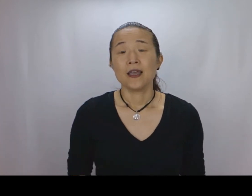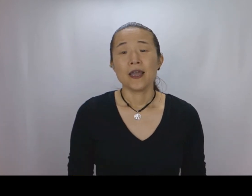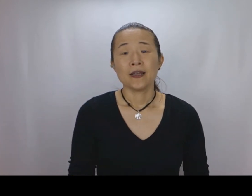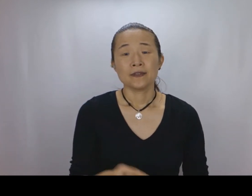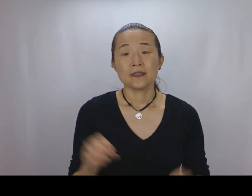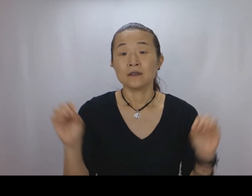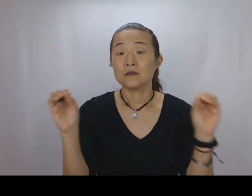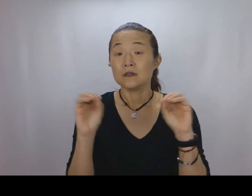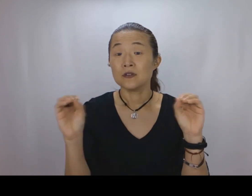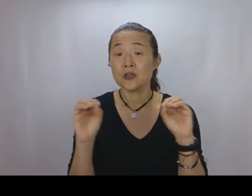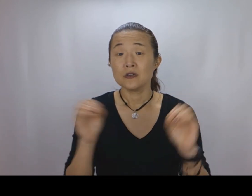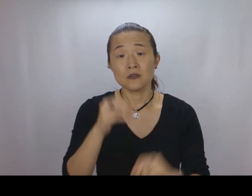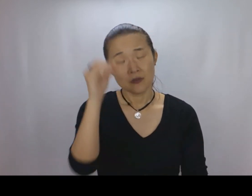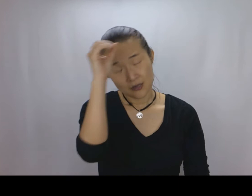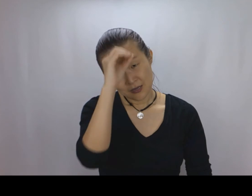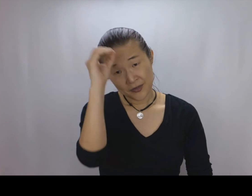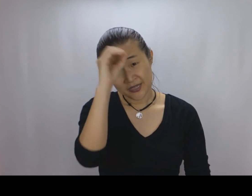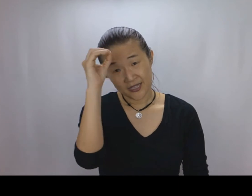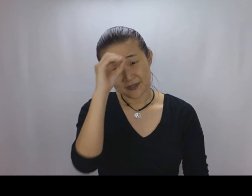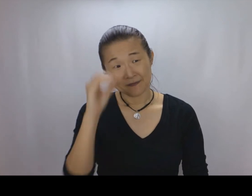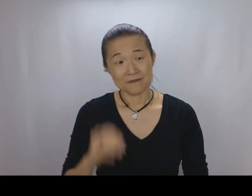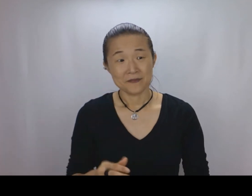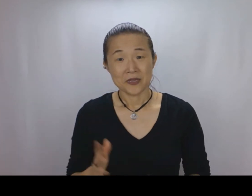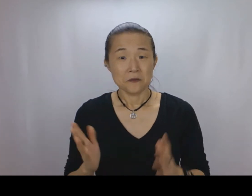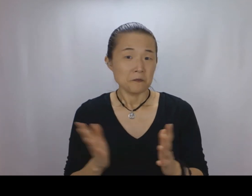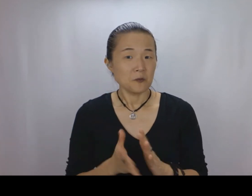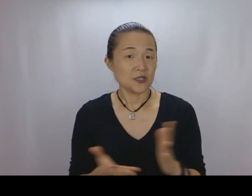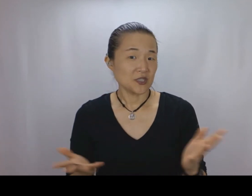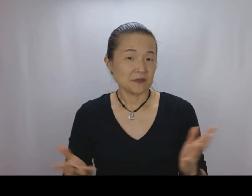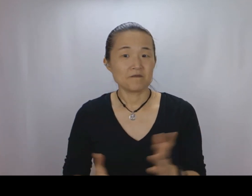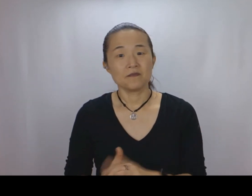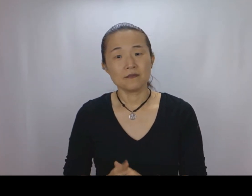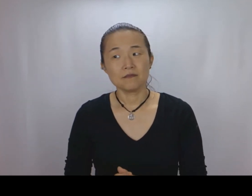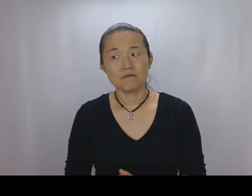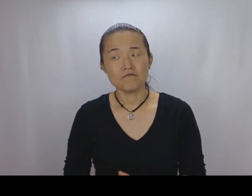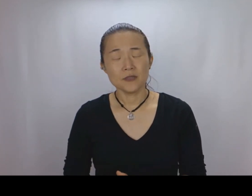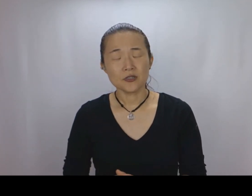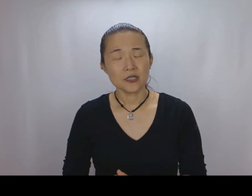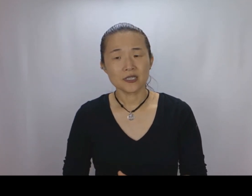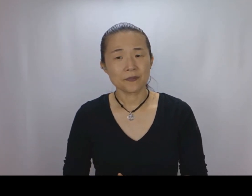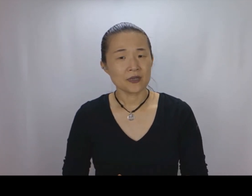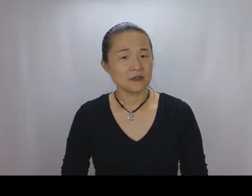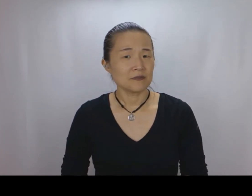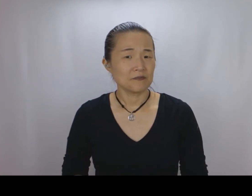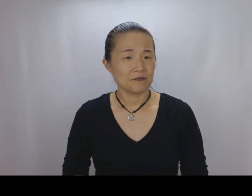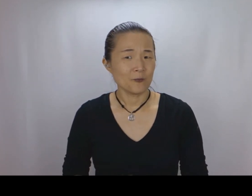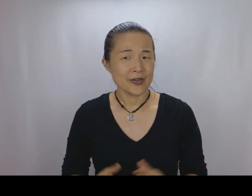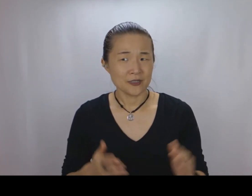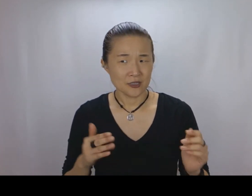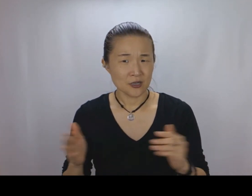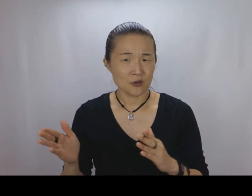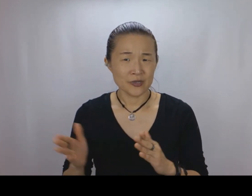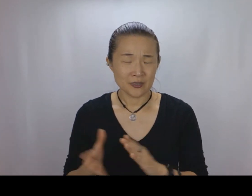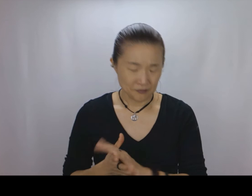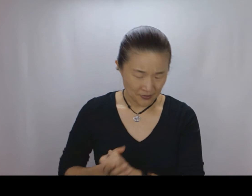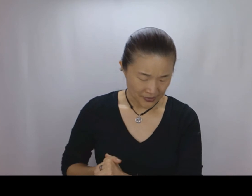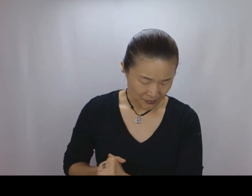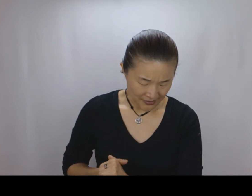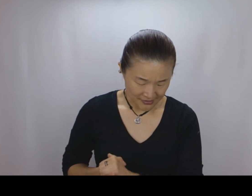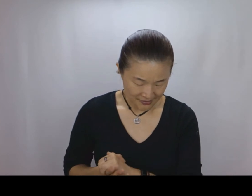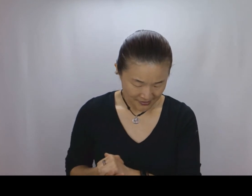So, no opinion which usually is the better way to go in public places.